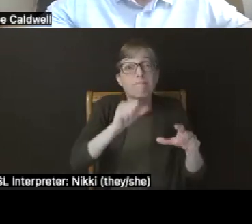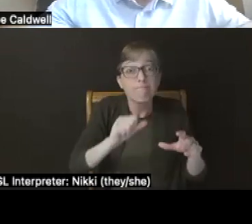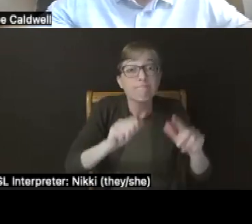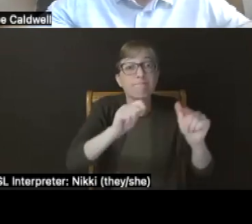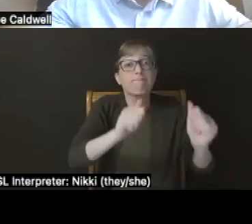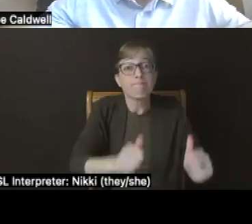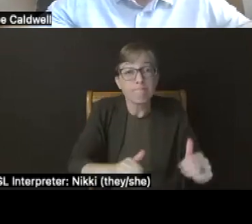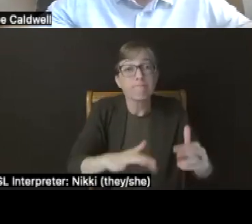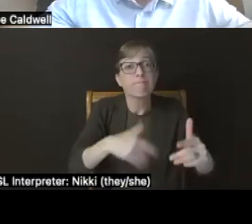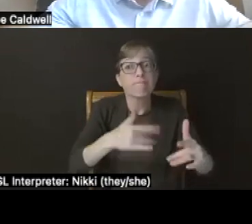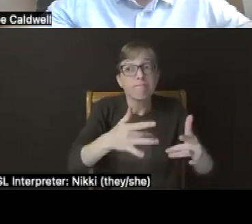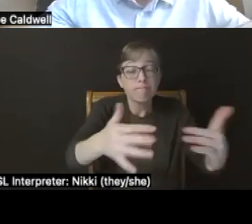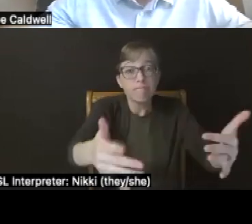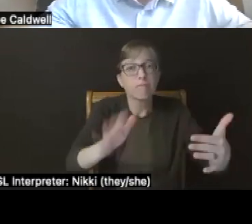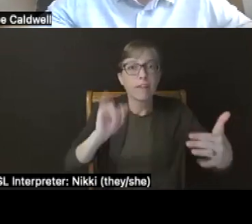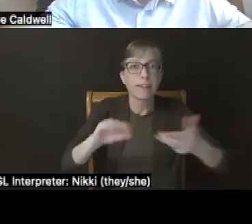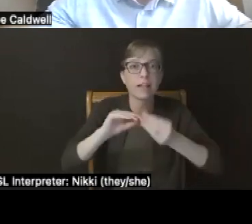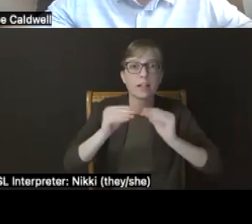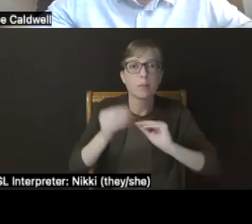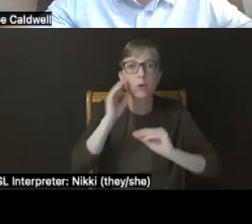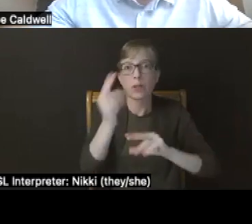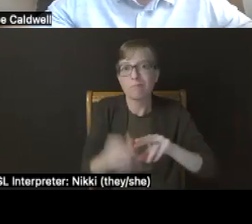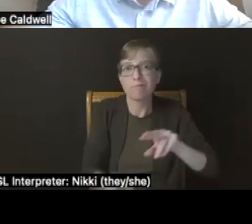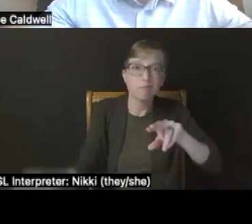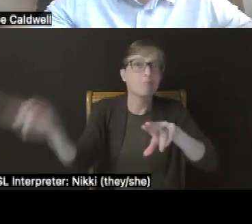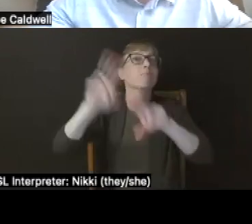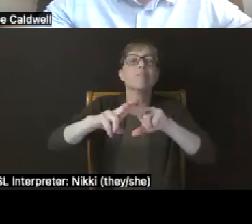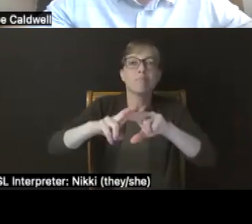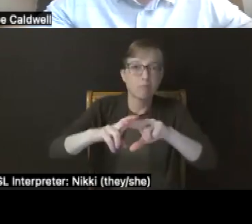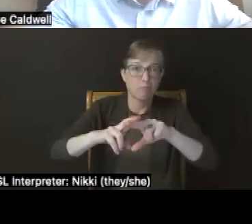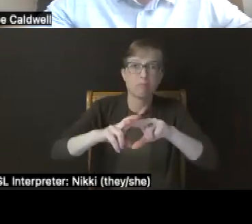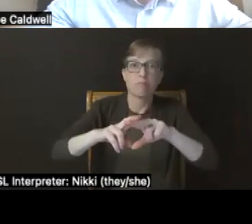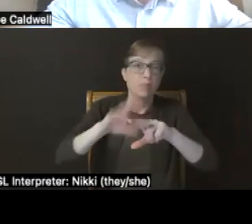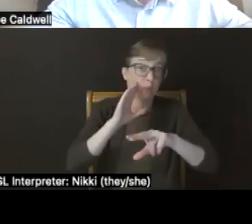Just in the next two or three decades, it's going to more than double to